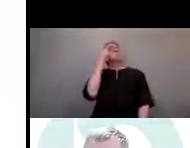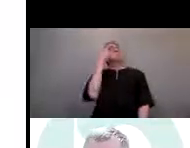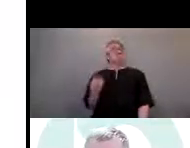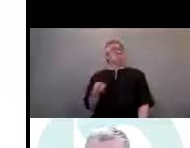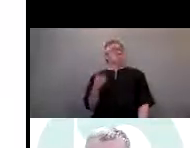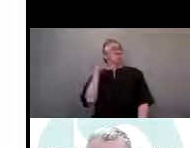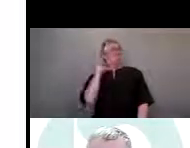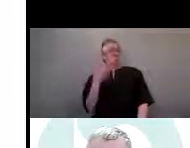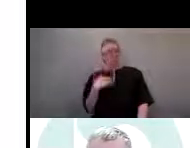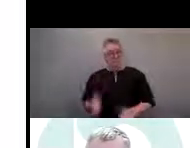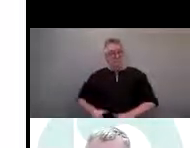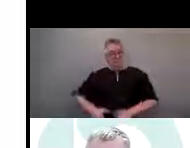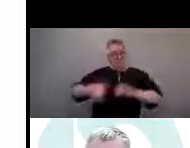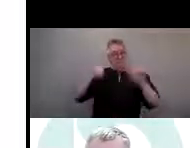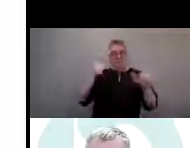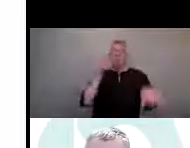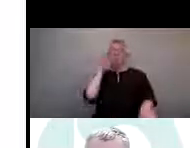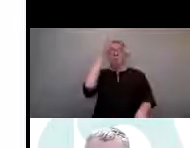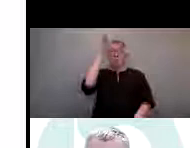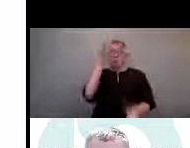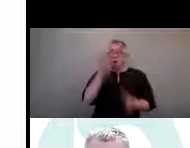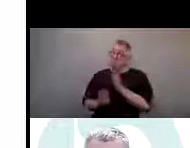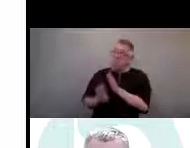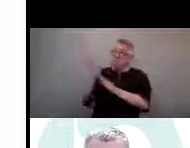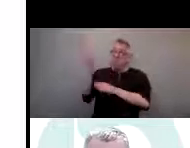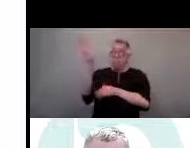search it and try to figure out if this is your